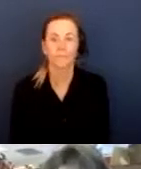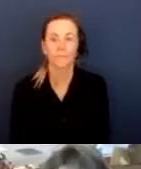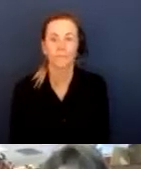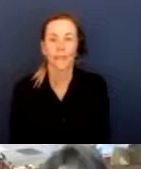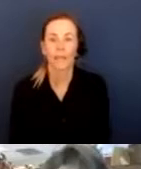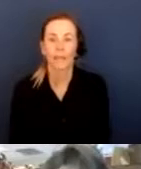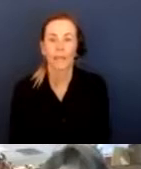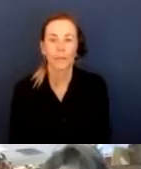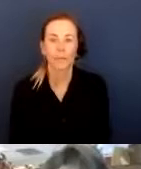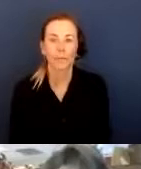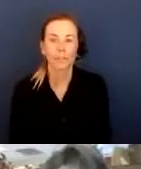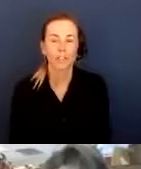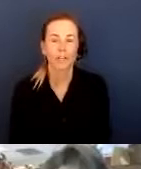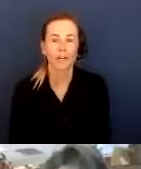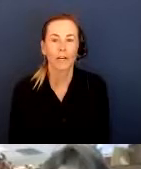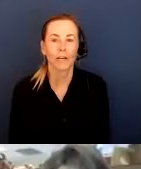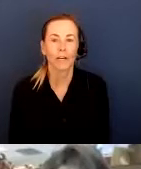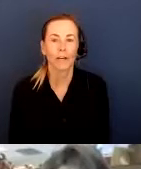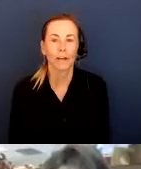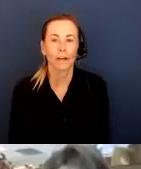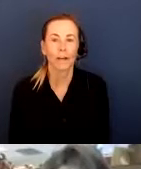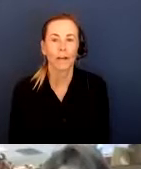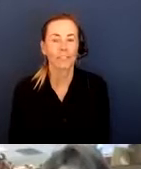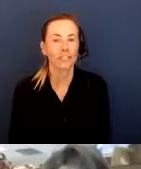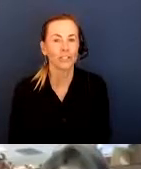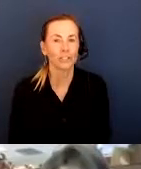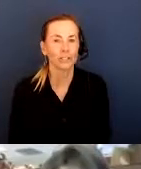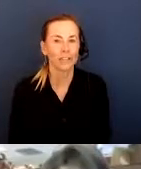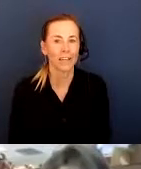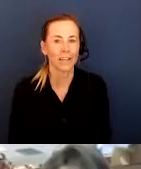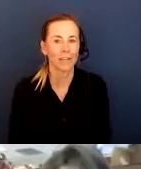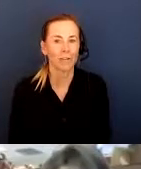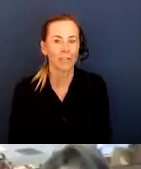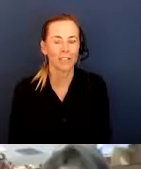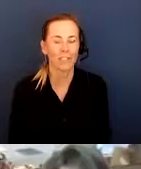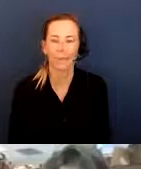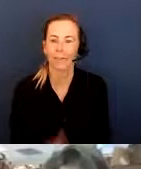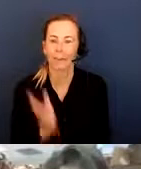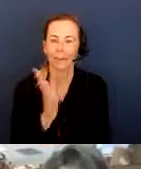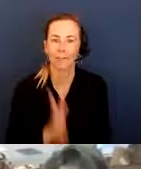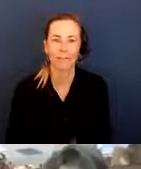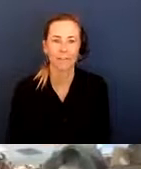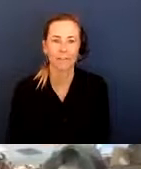Tom: Thank you, Patricia. She can sign, just to let you know. (laugh) Thank you.